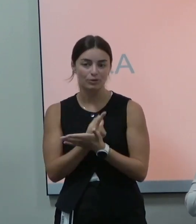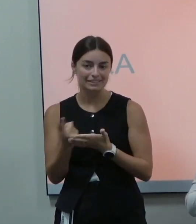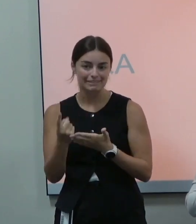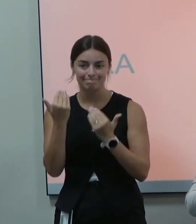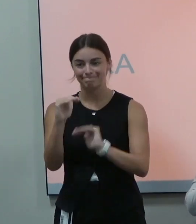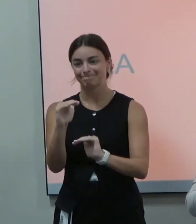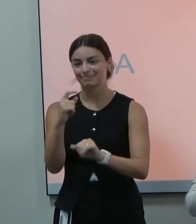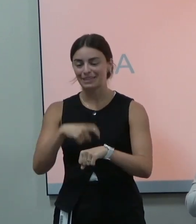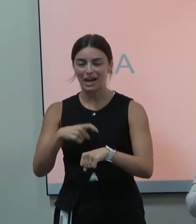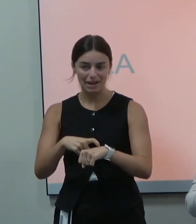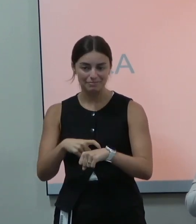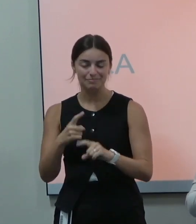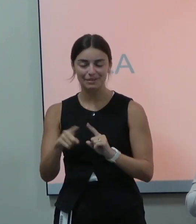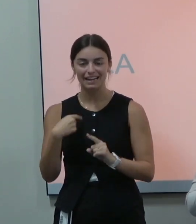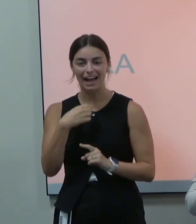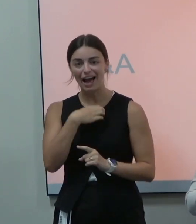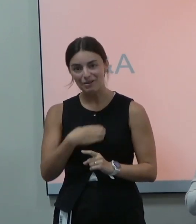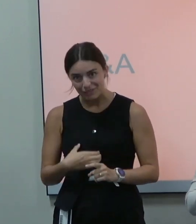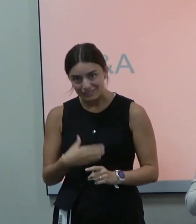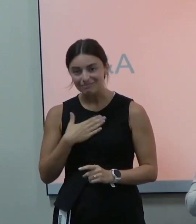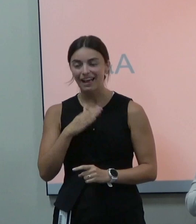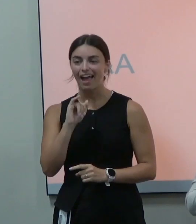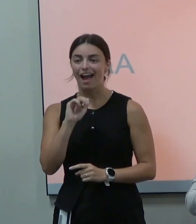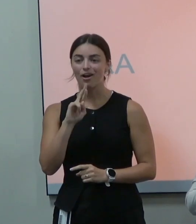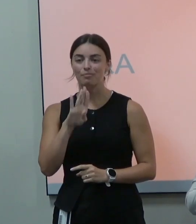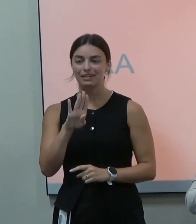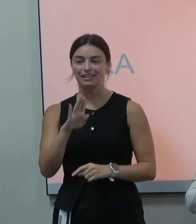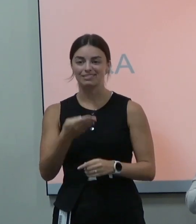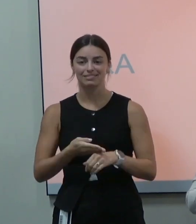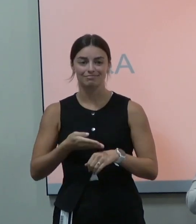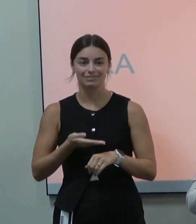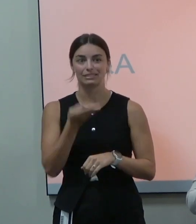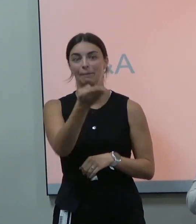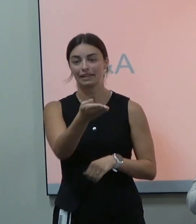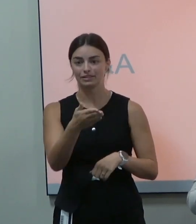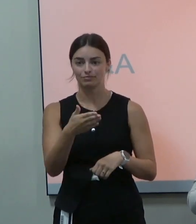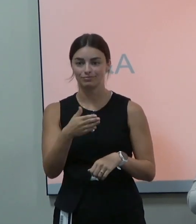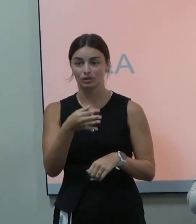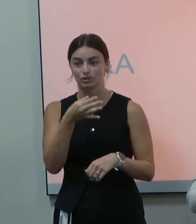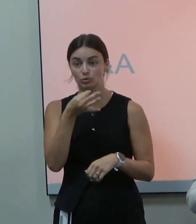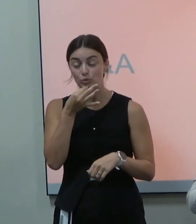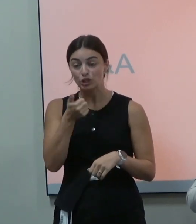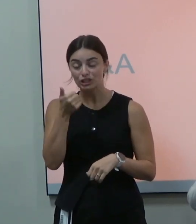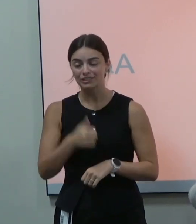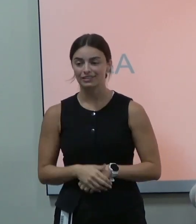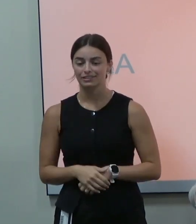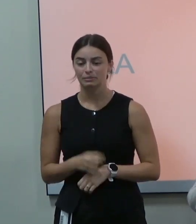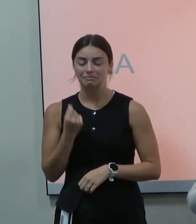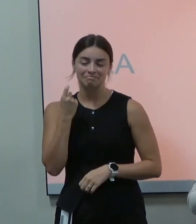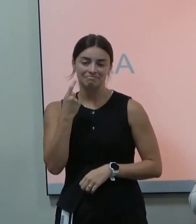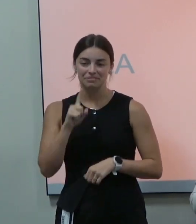And I definitely wished the IRB was submitted sooner. But again, since it was our first time submitting an IRB,